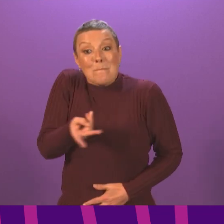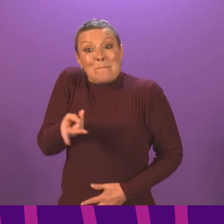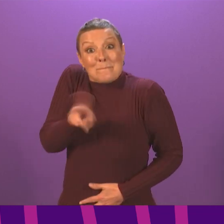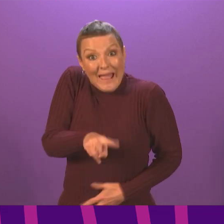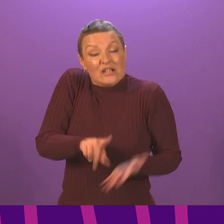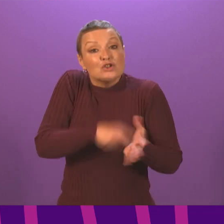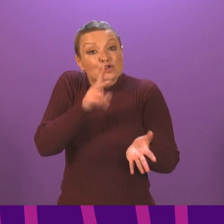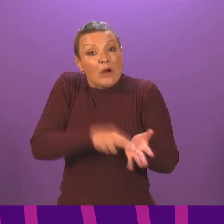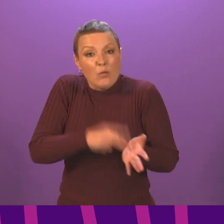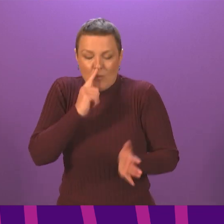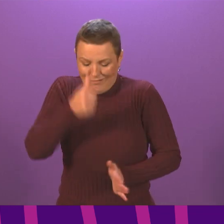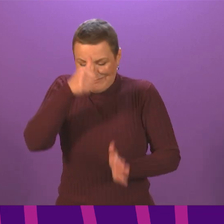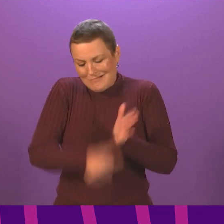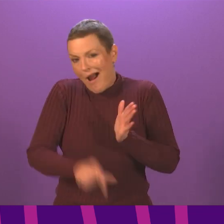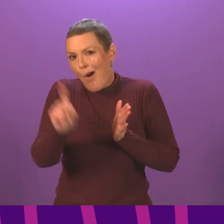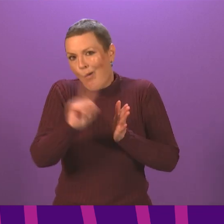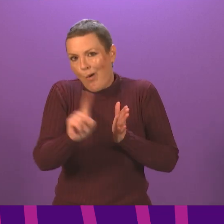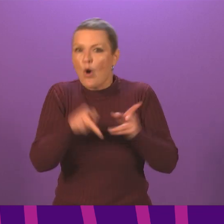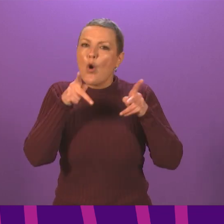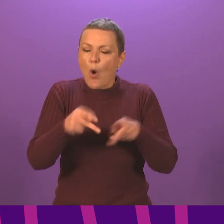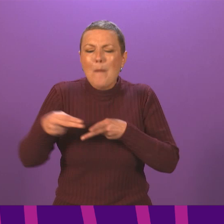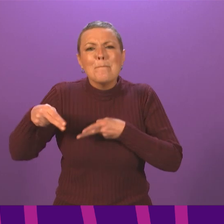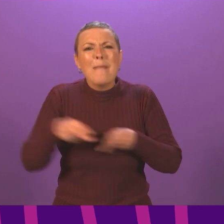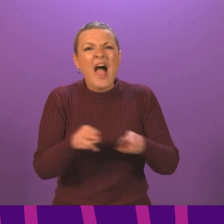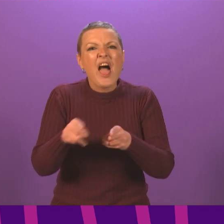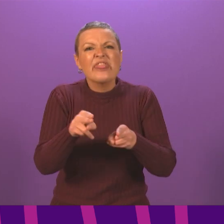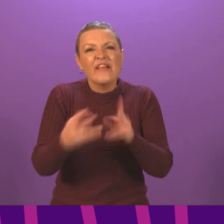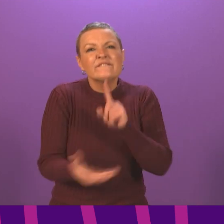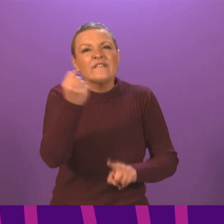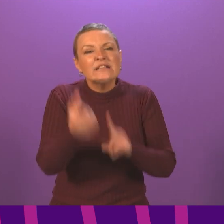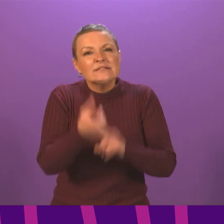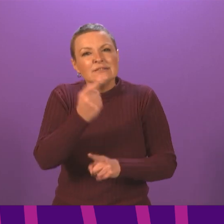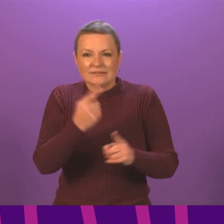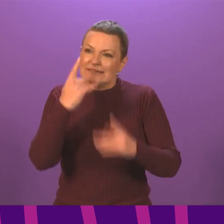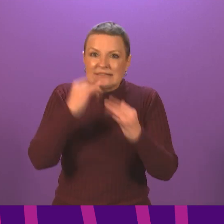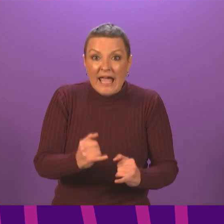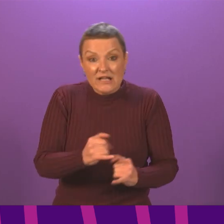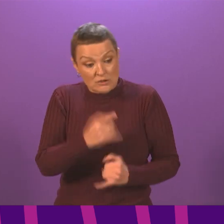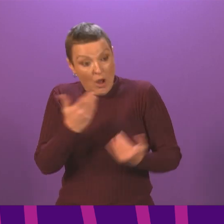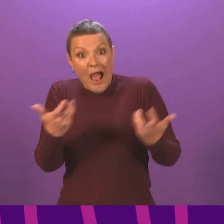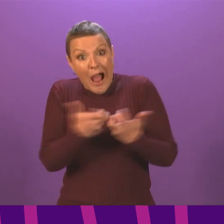school in January, we will undertake a number of pathfinder programmes to test deliverability